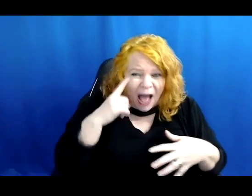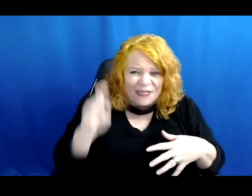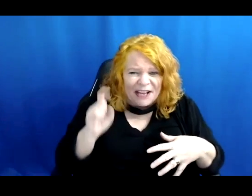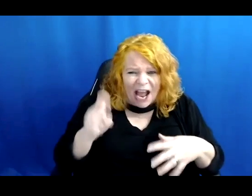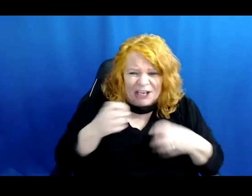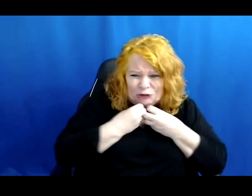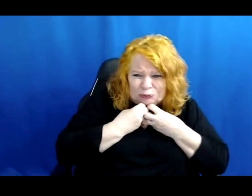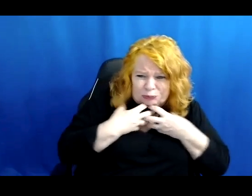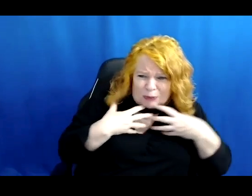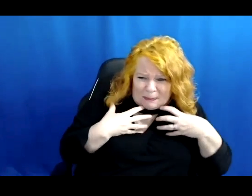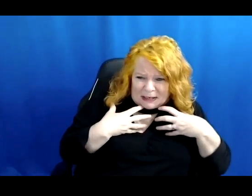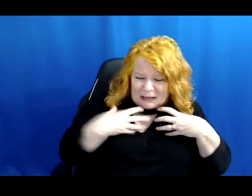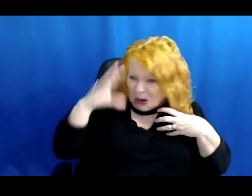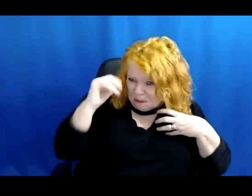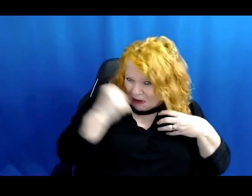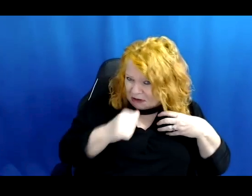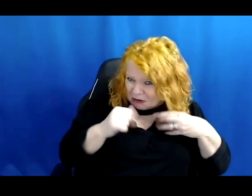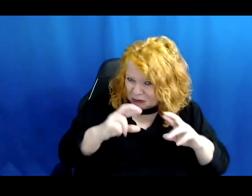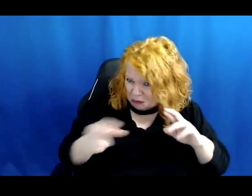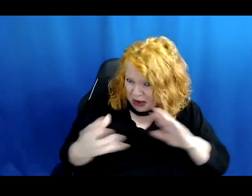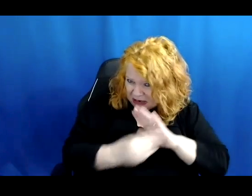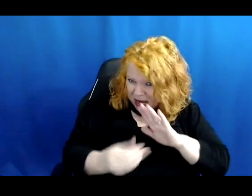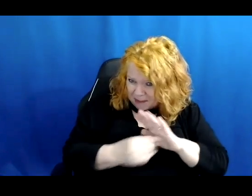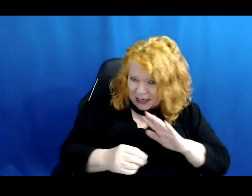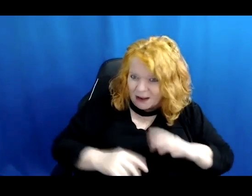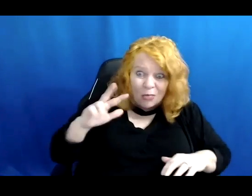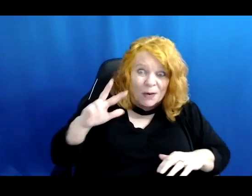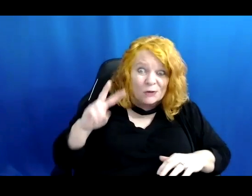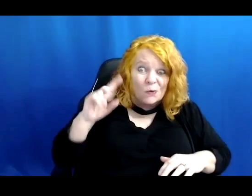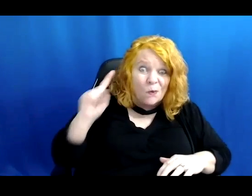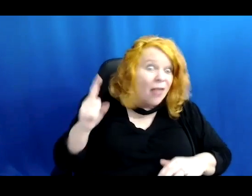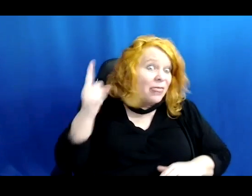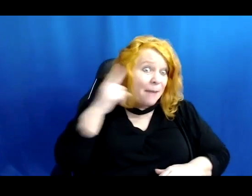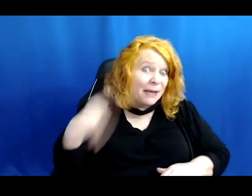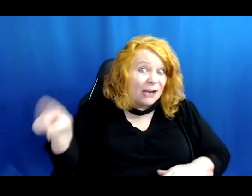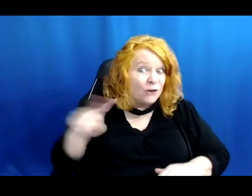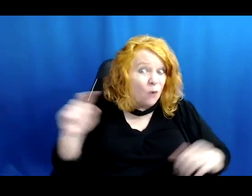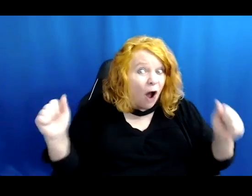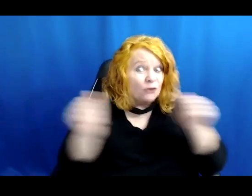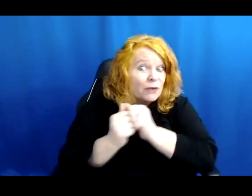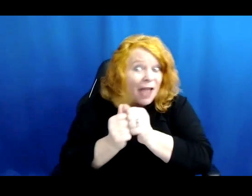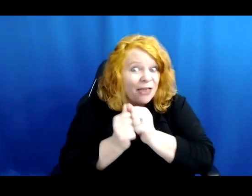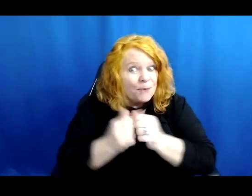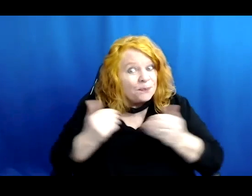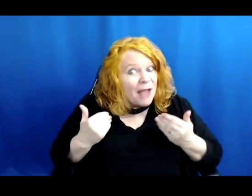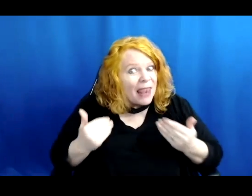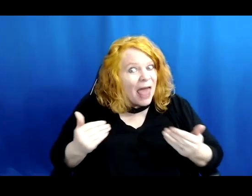Are you ready, boys and girls? Three, two, one, let me hear you all together.